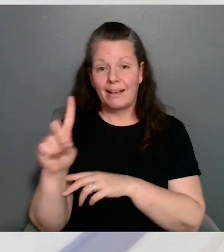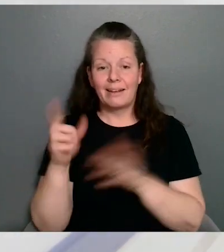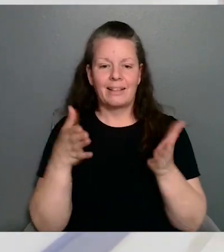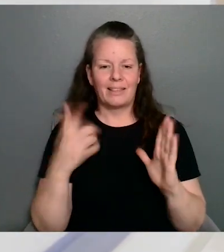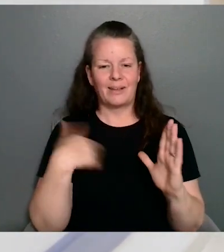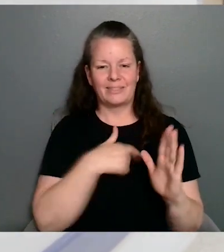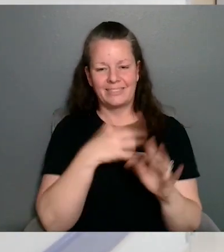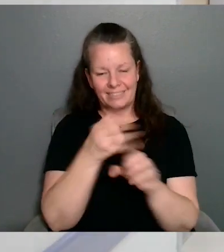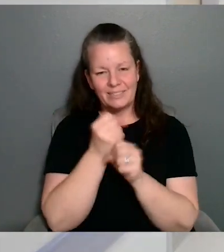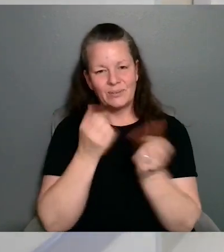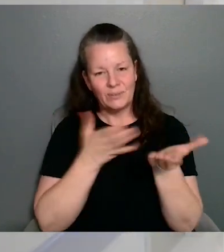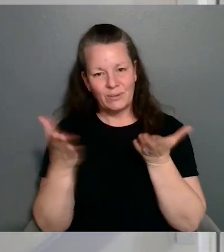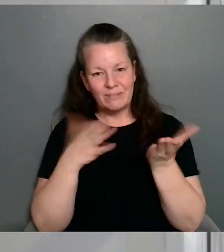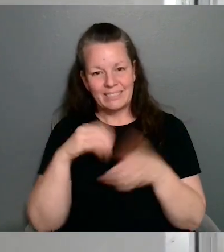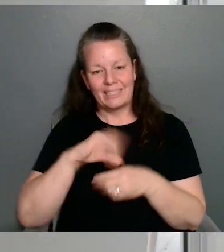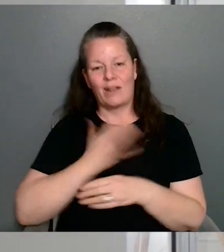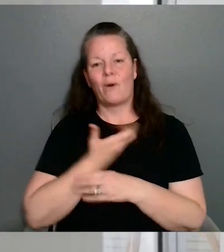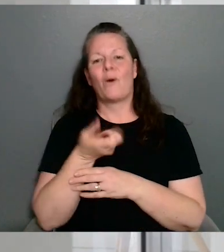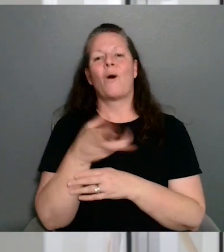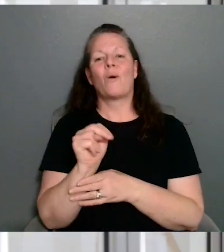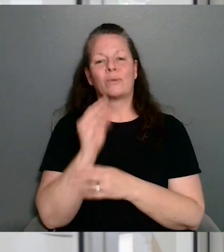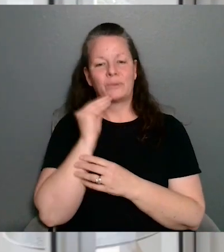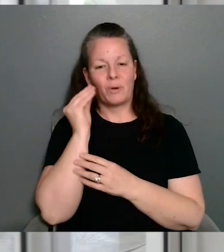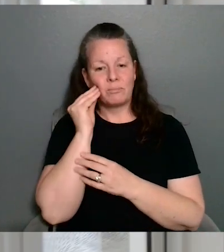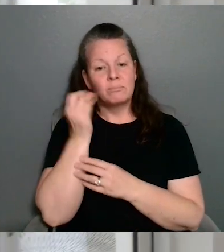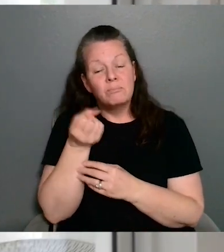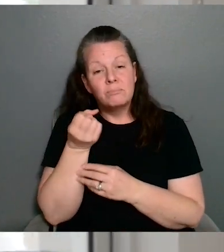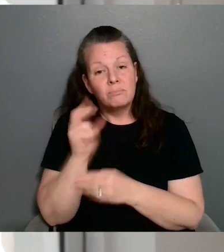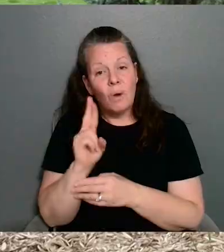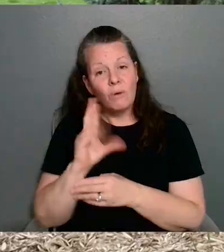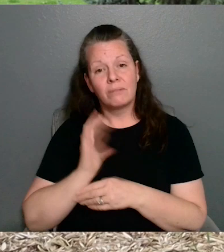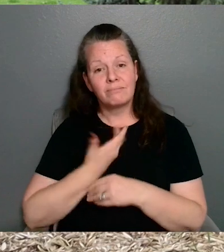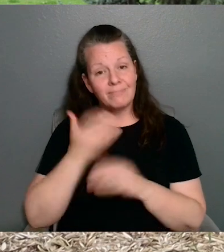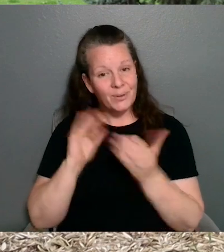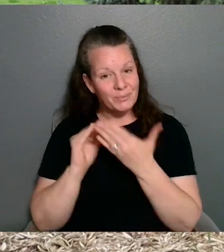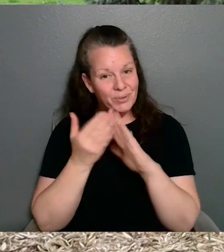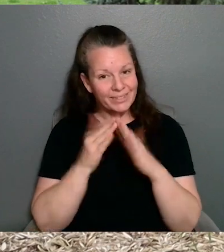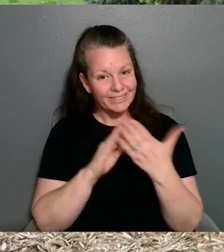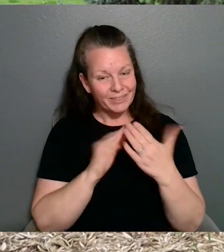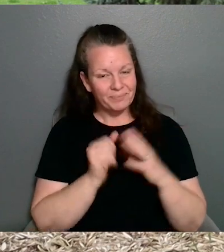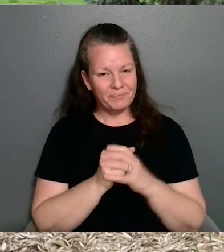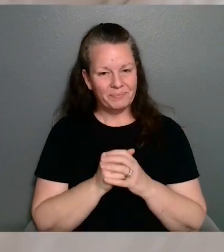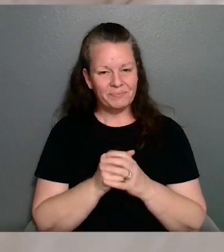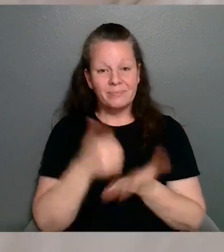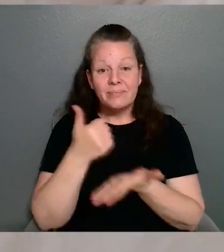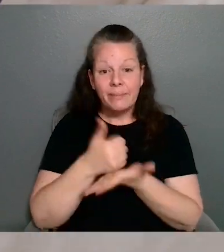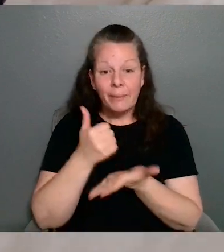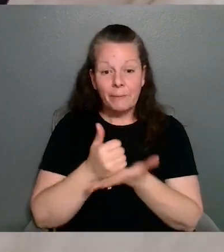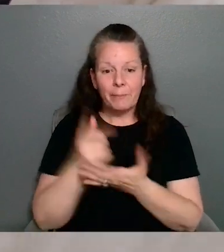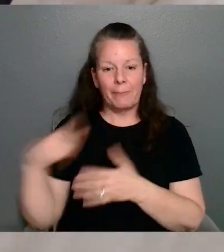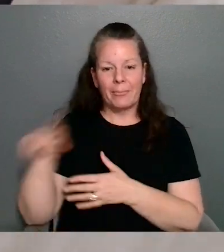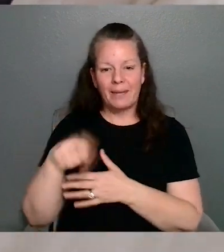enables us to receive these services in our own homes, or our communities. To help, they meet